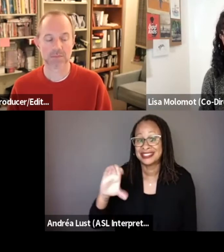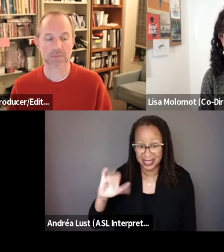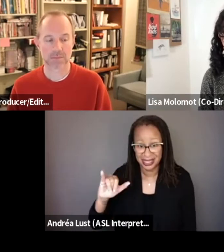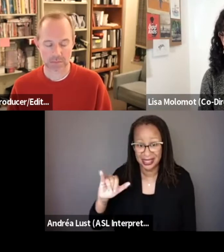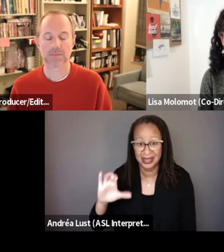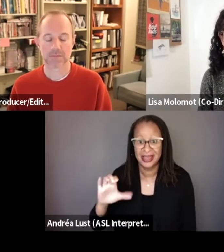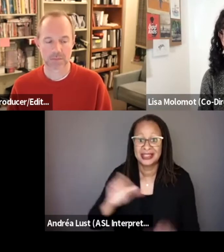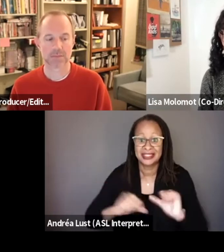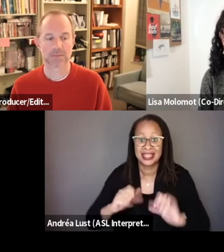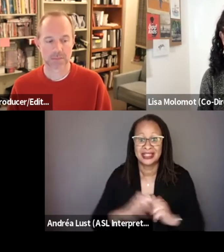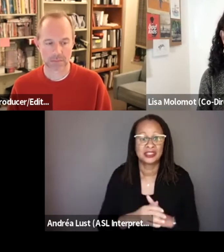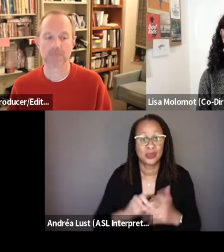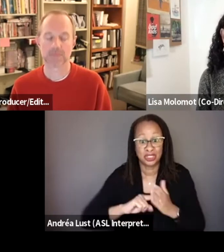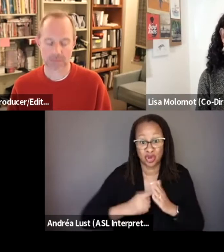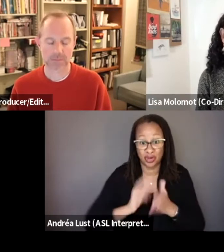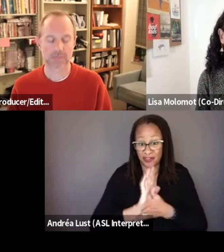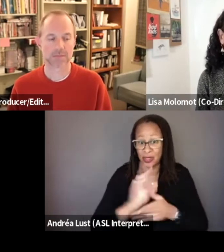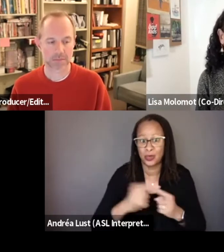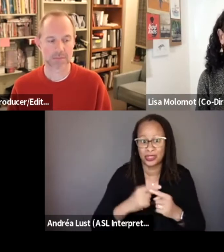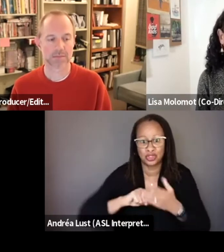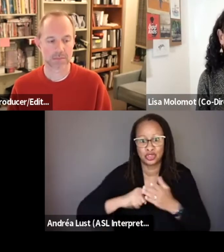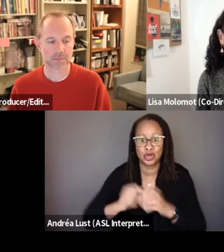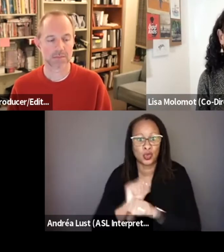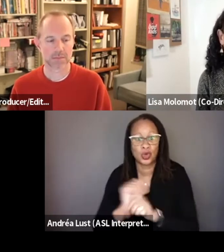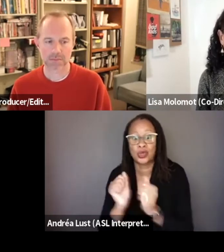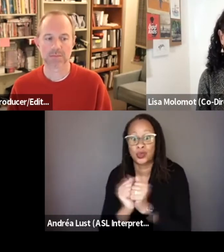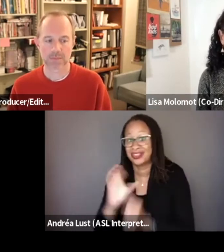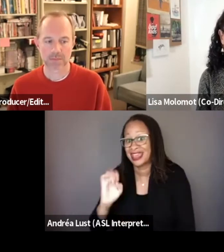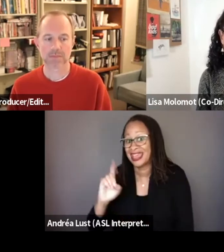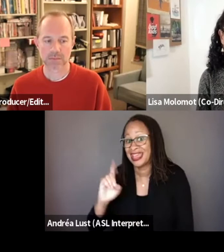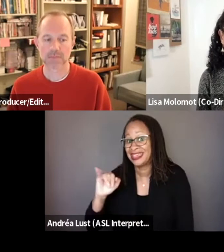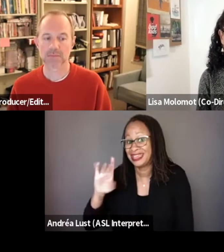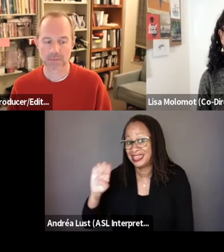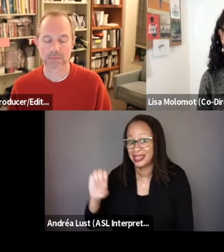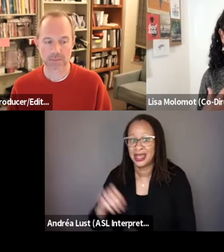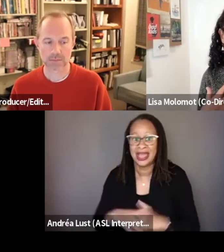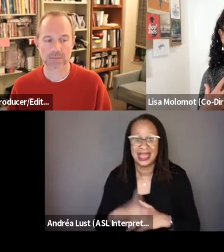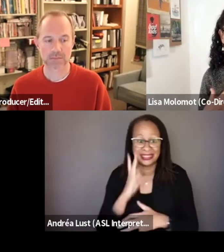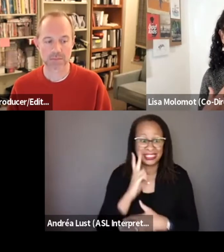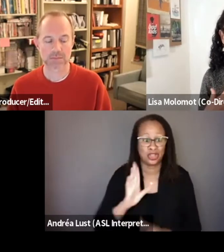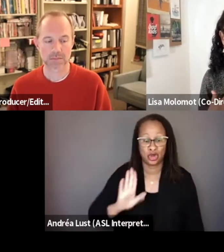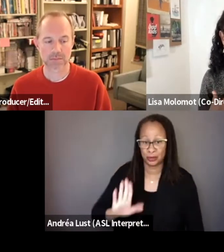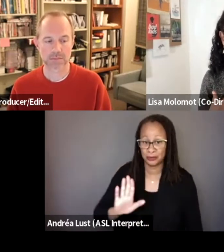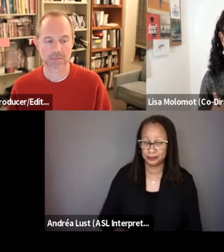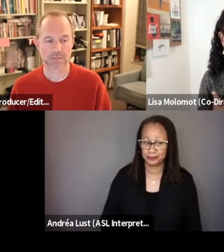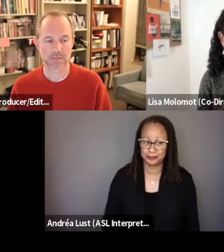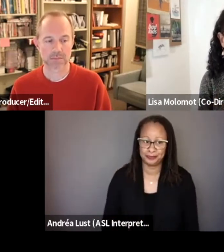and working with Eddie. And I could see her, you know, because it's harder to see myself,